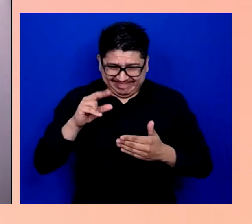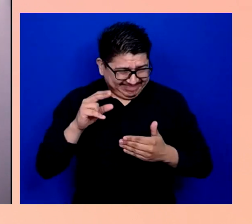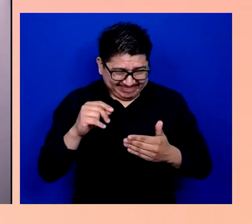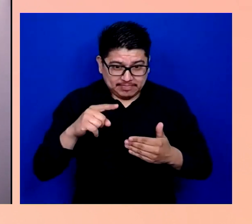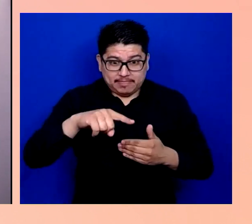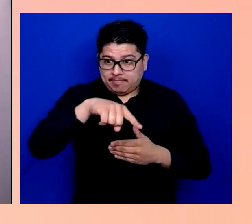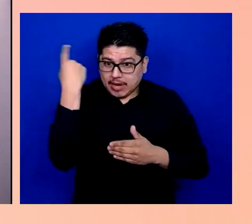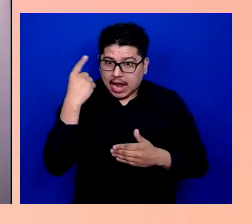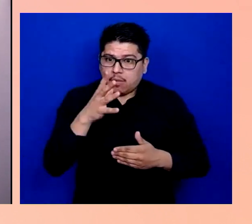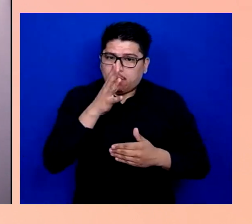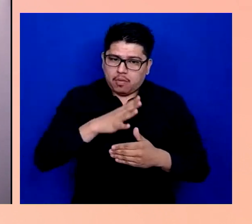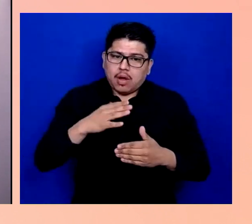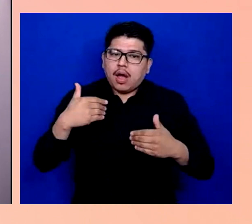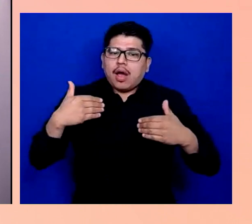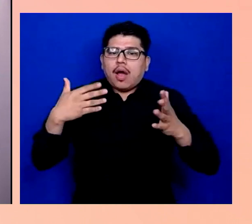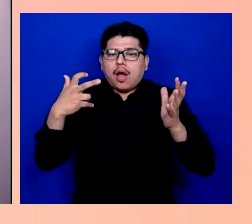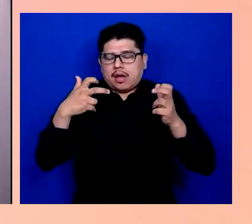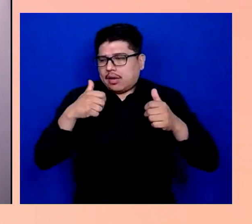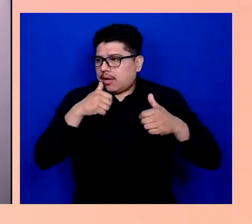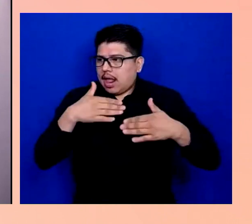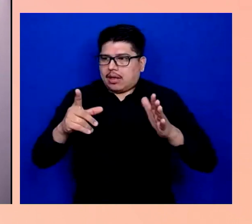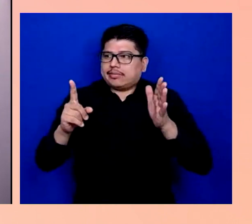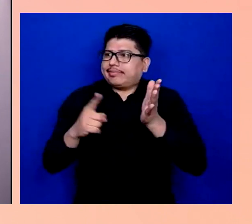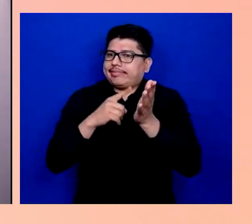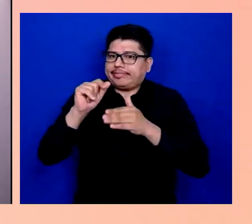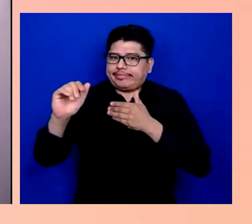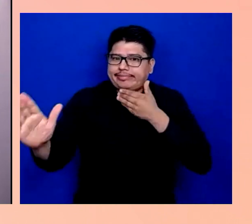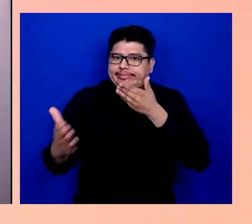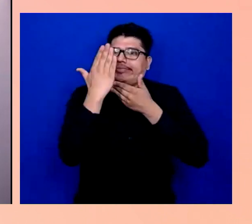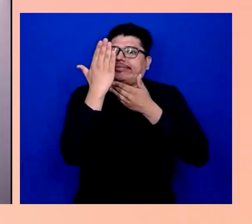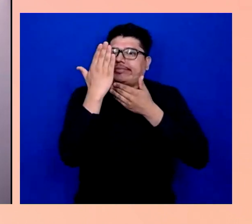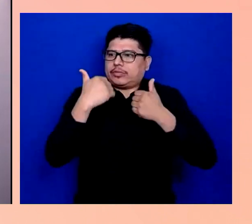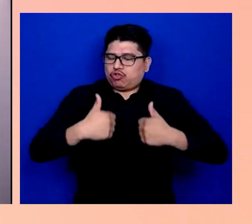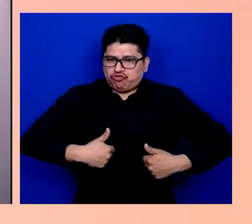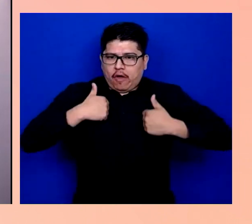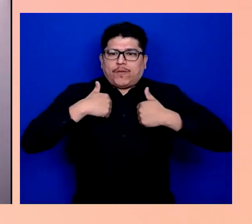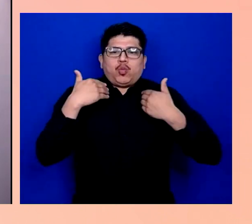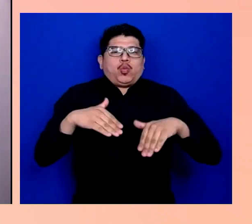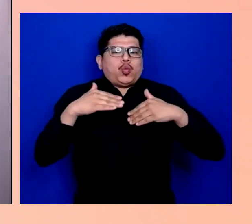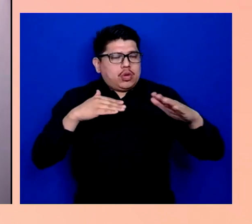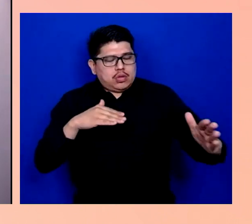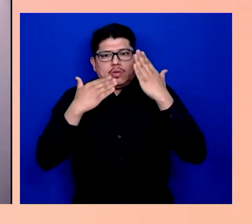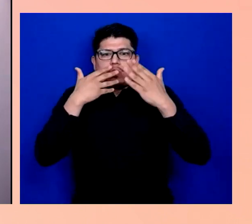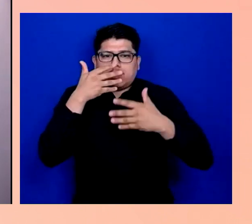and their survival is often depoliticized. As tech creators,